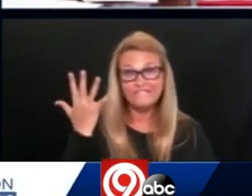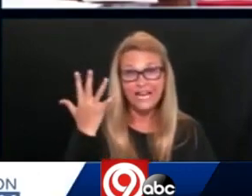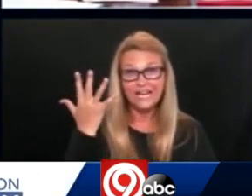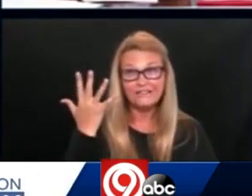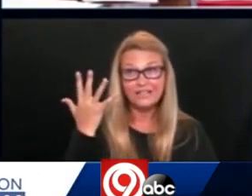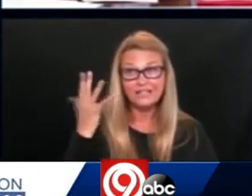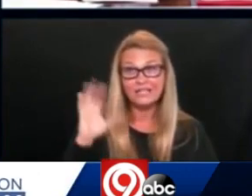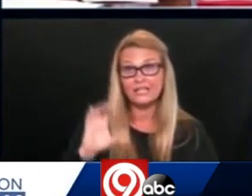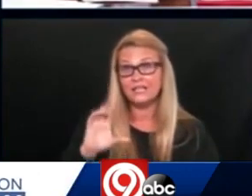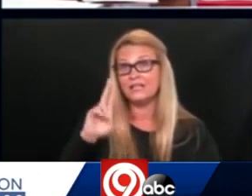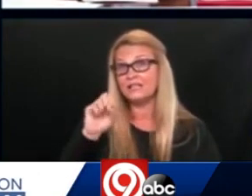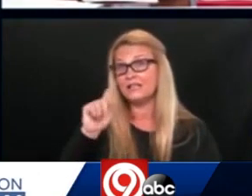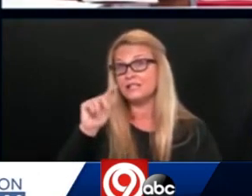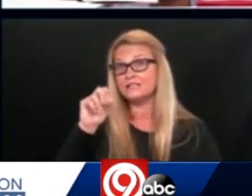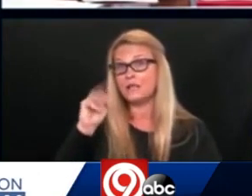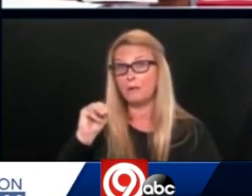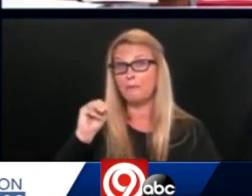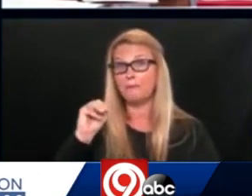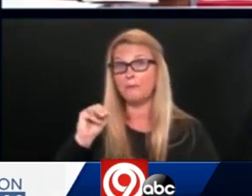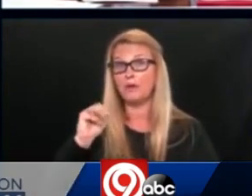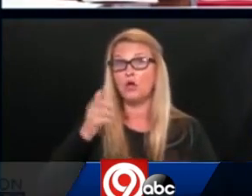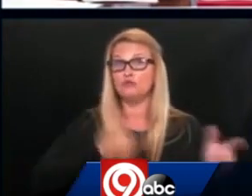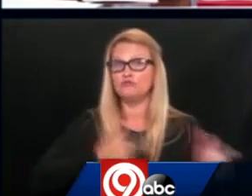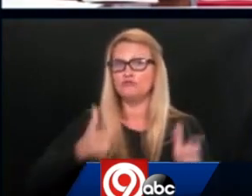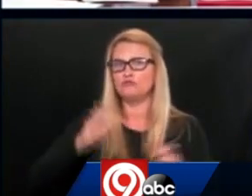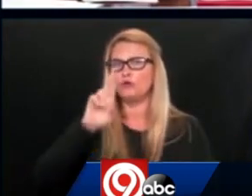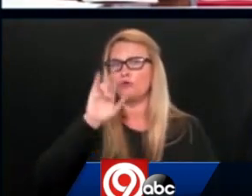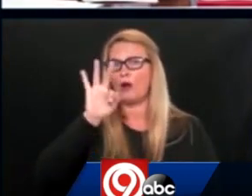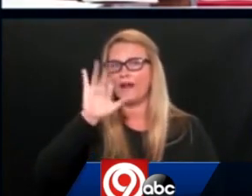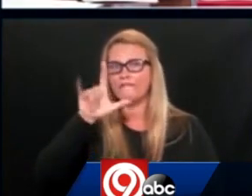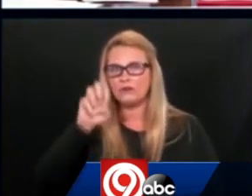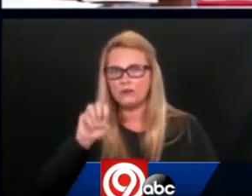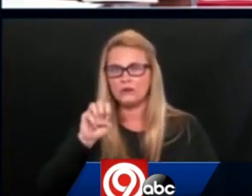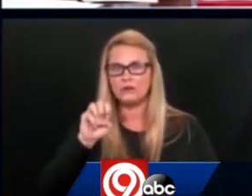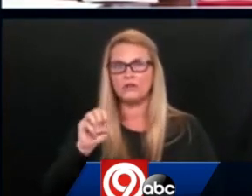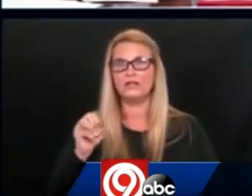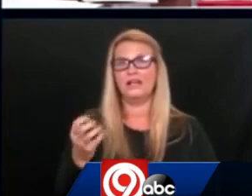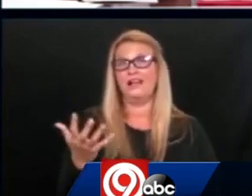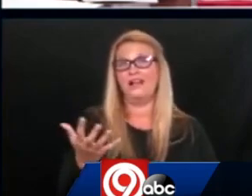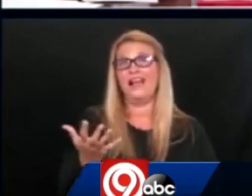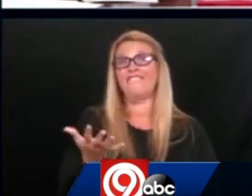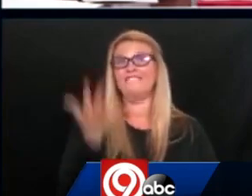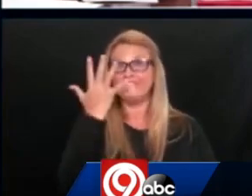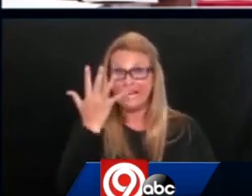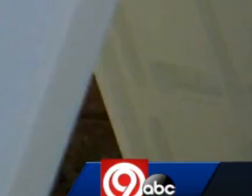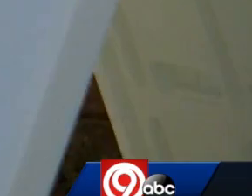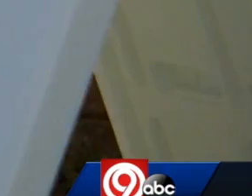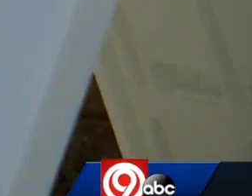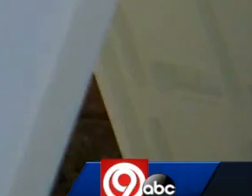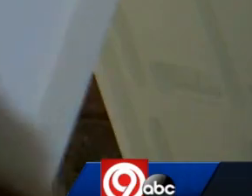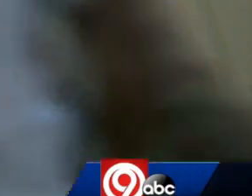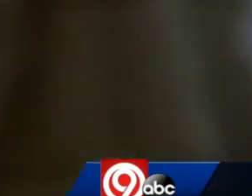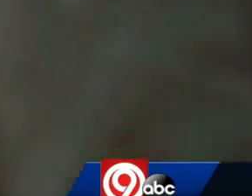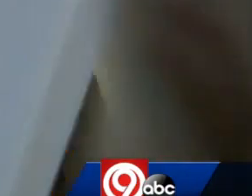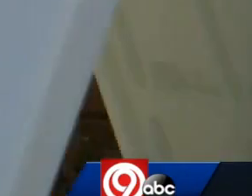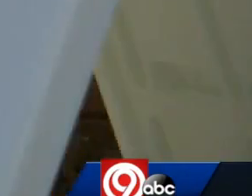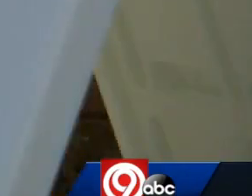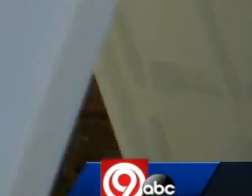IS NOW OFFERING GUNS TO THOSE WHO GET VACNECI SHOTS. WE’RE GONNA GIVE FIVE CUSTOM HUNTING RIFLES AND FIVE CUSTOM